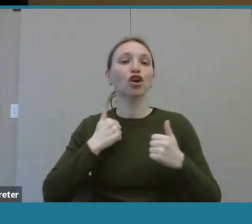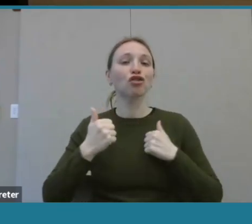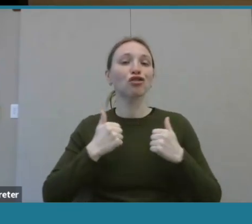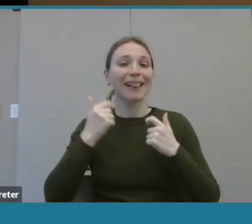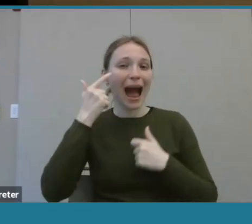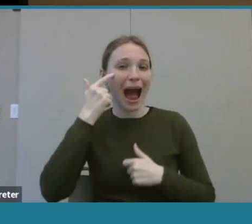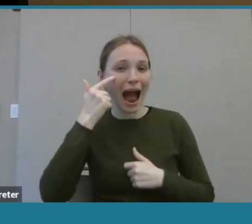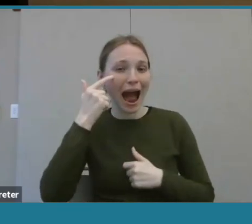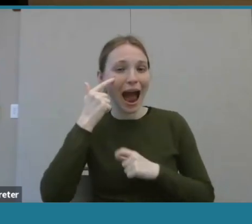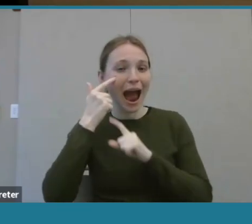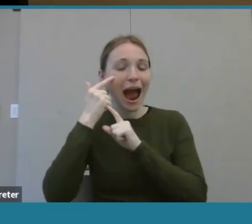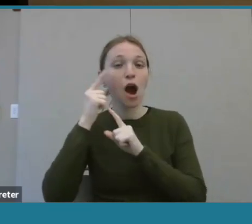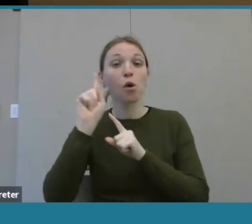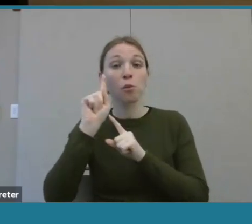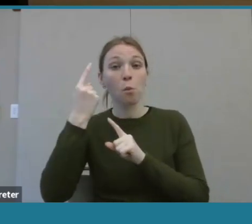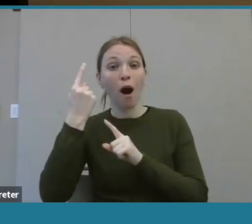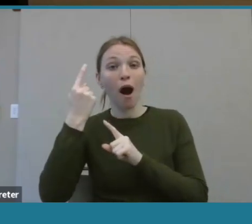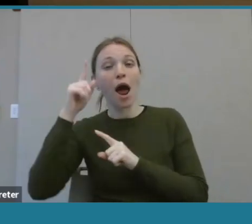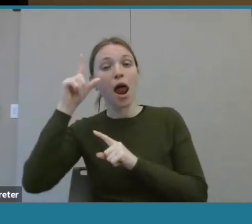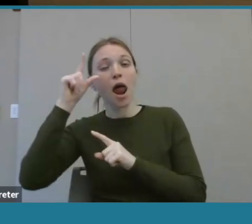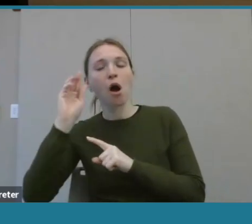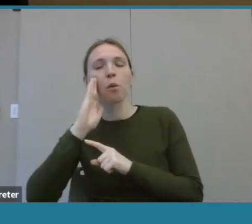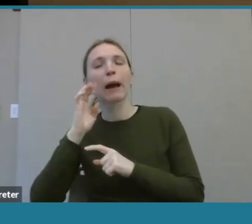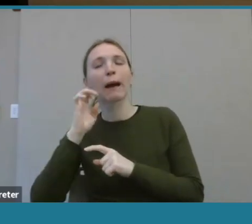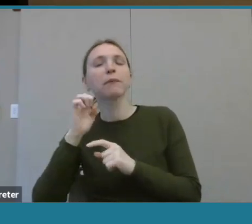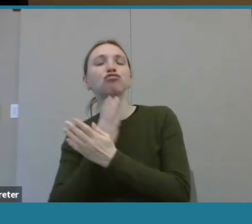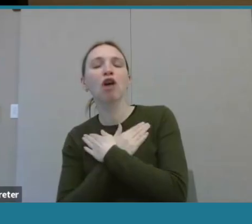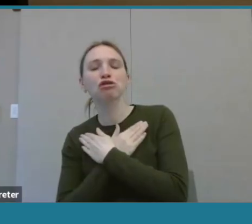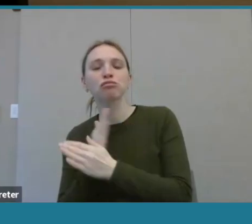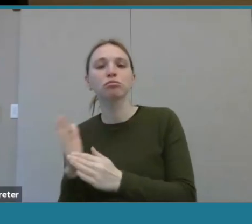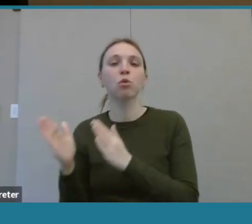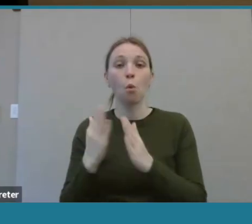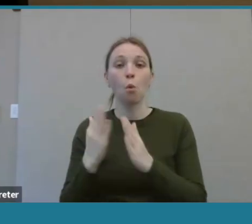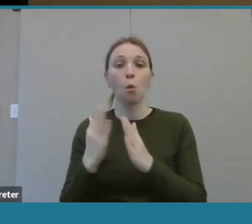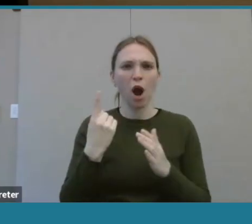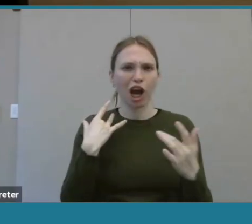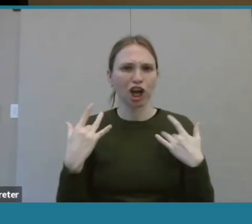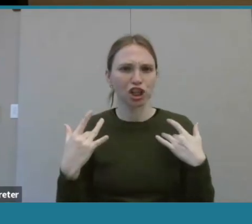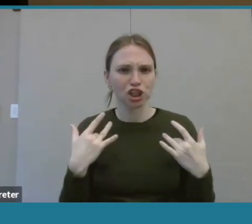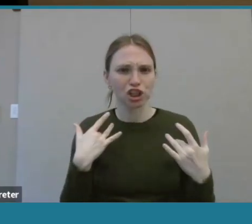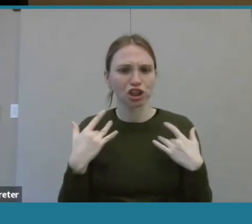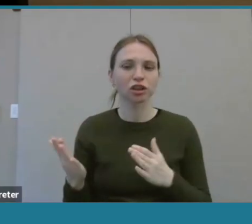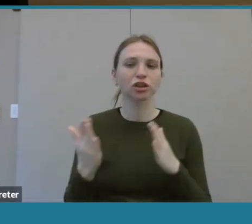gorilla is going to look relaxed, and another one where he's going to look concerned. And then I filled that in with hot glue to make it textural and three-dimensional.